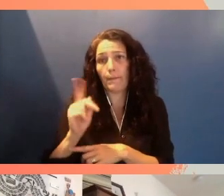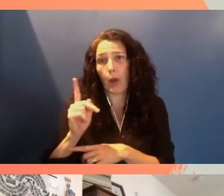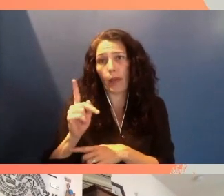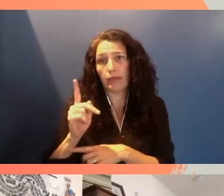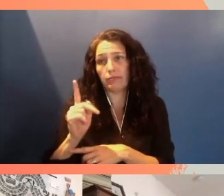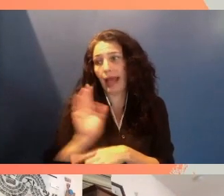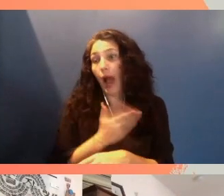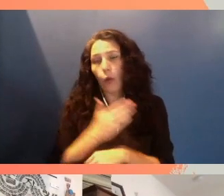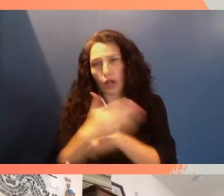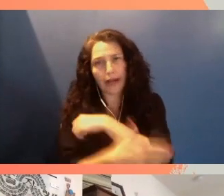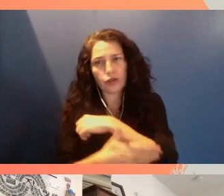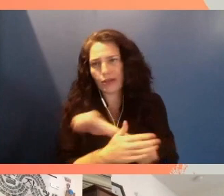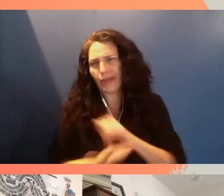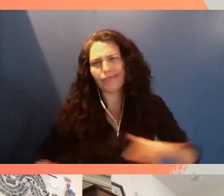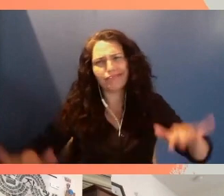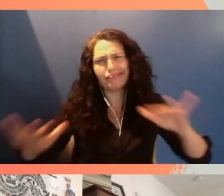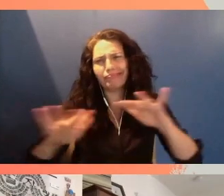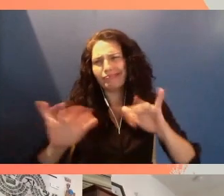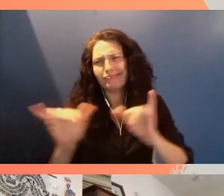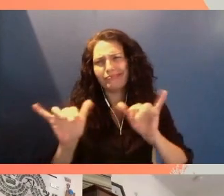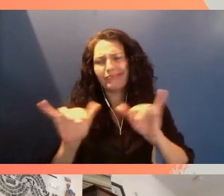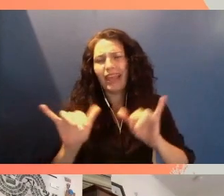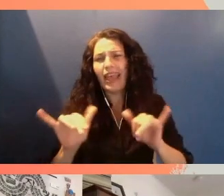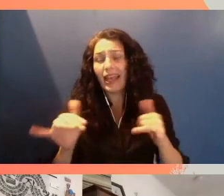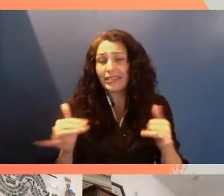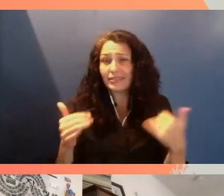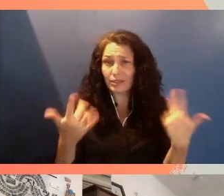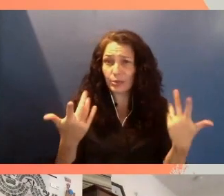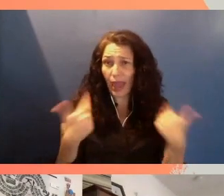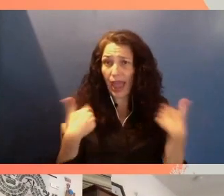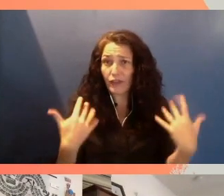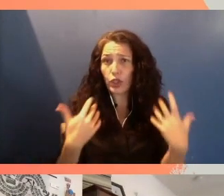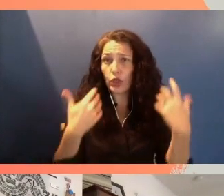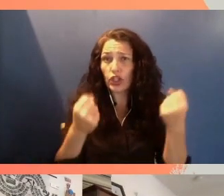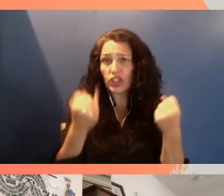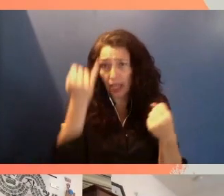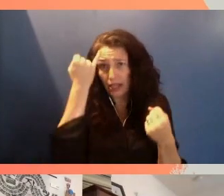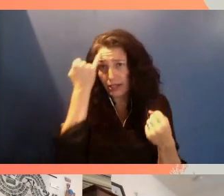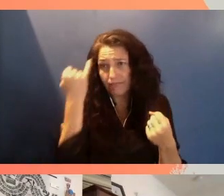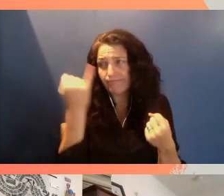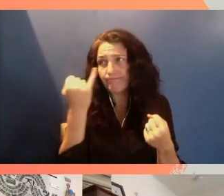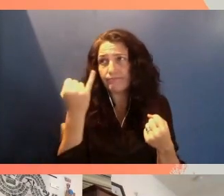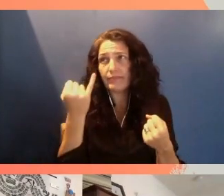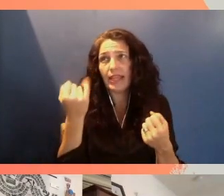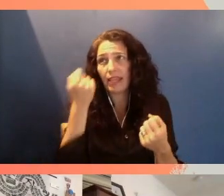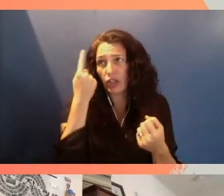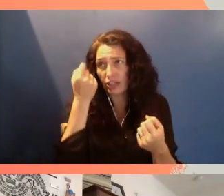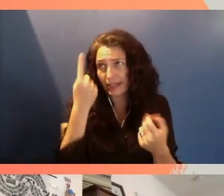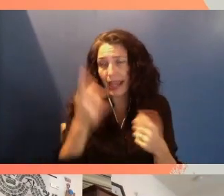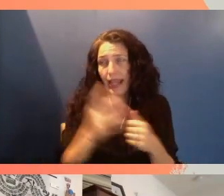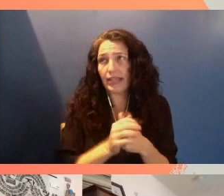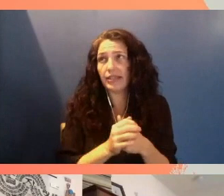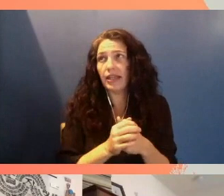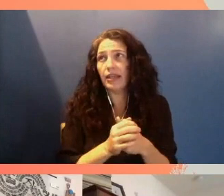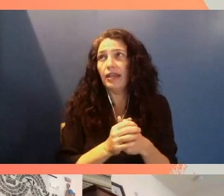And to sort of have the courage to understand the value of us having this body of work from this time.